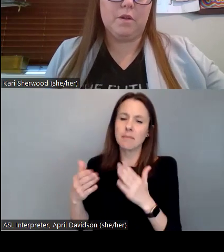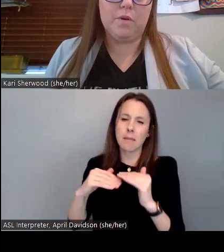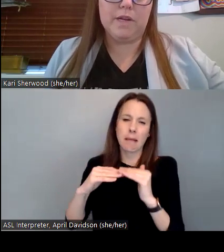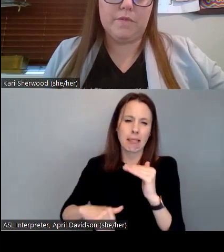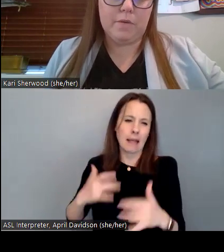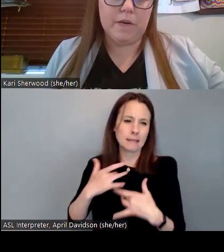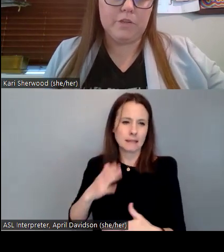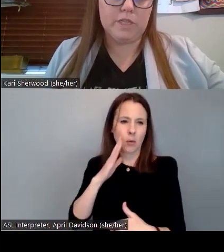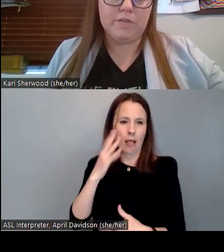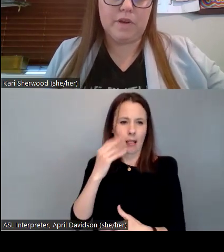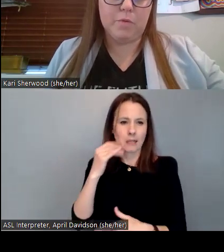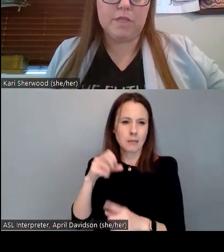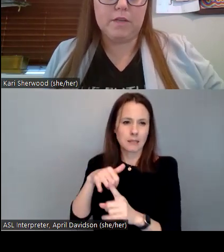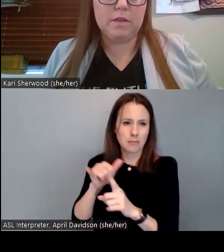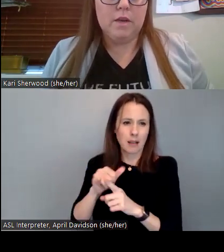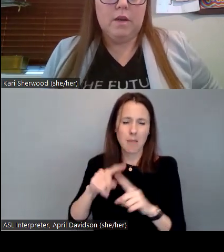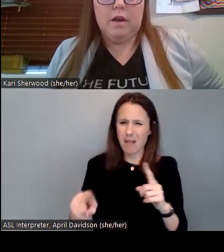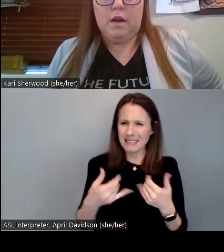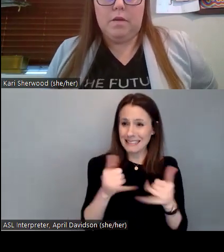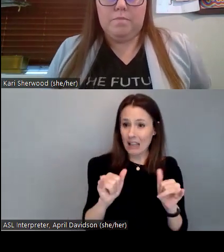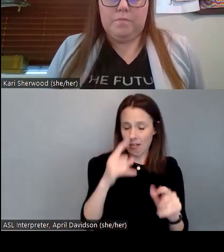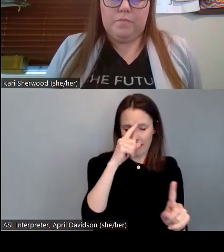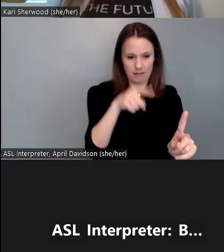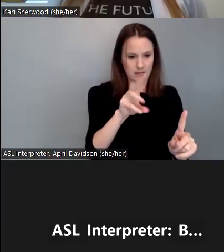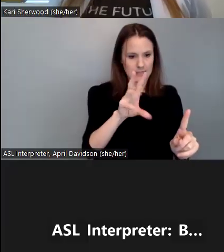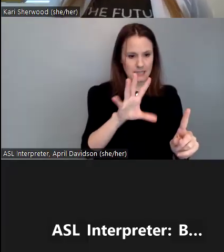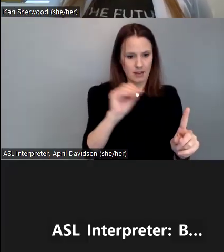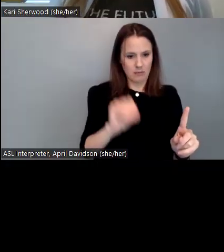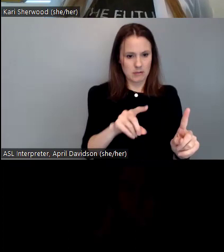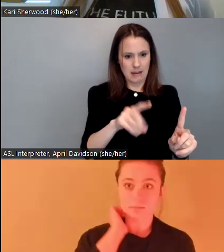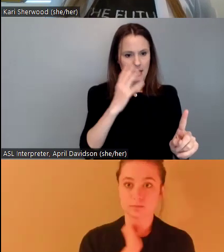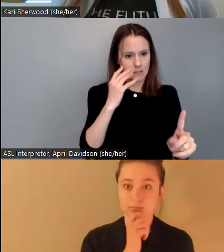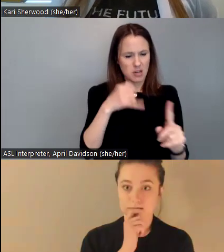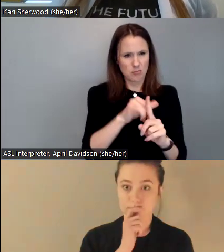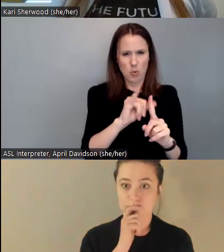lower end of that range, 65 percent, you know, that's really